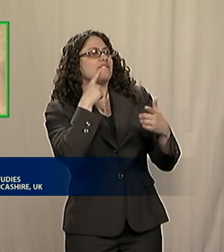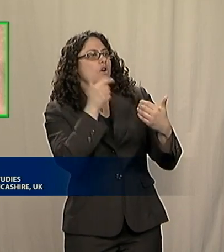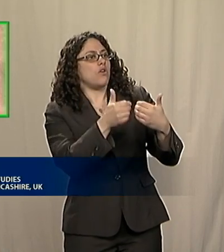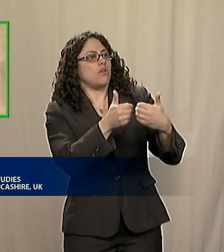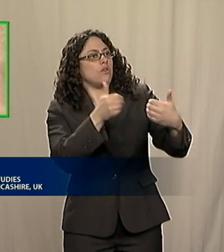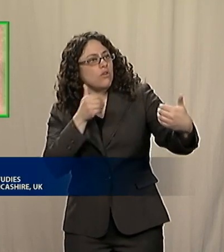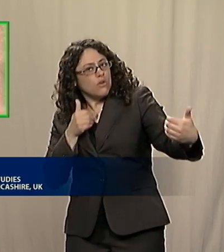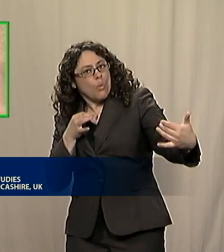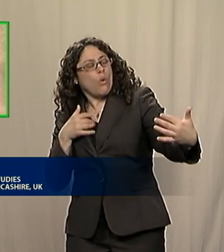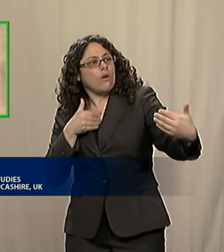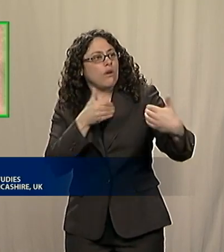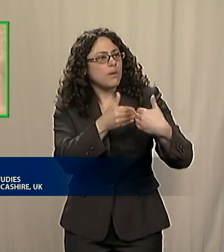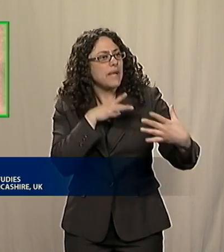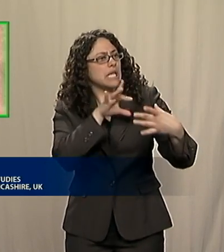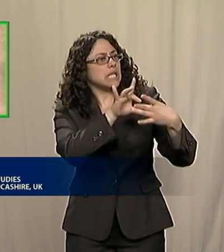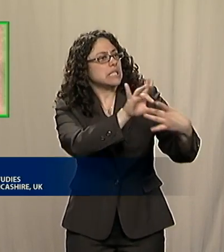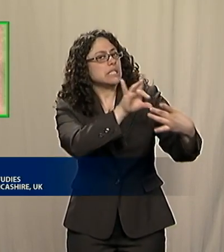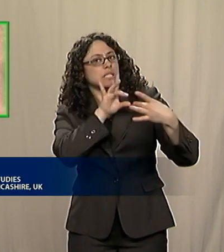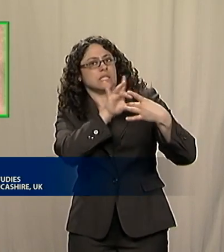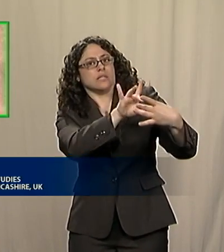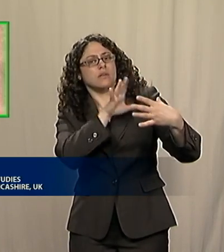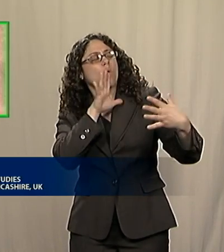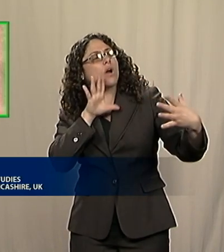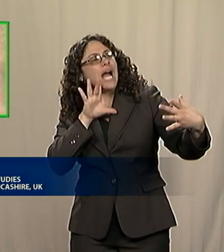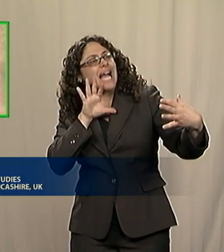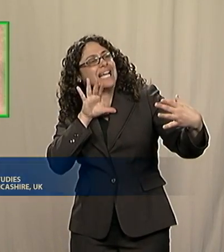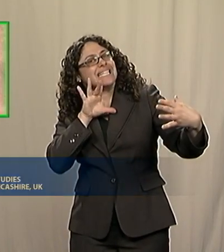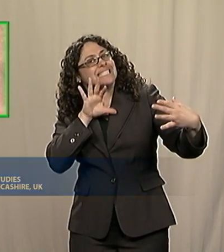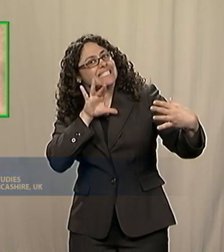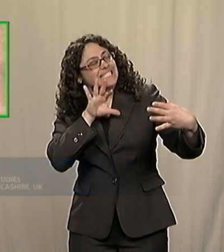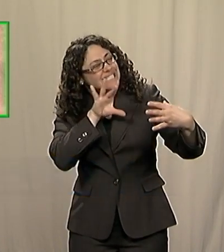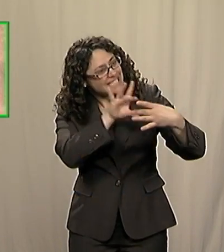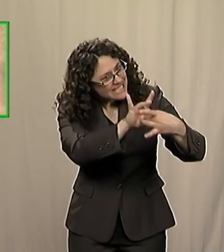If I meet someone for the first time, our social distance is rather great.